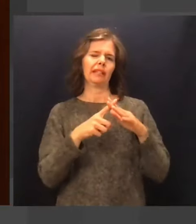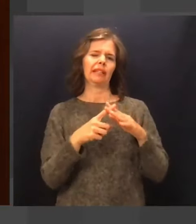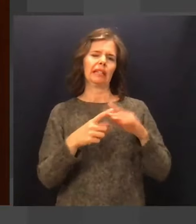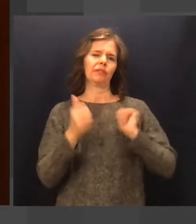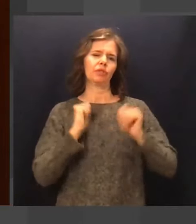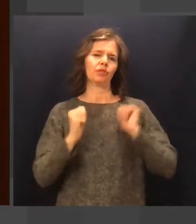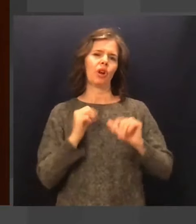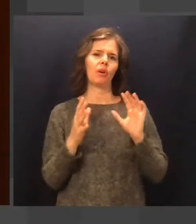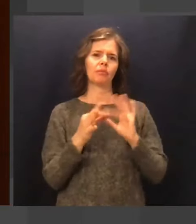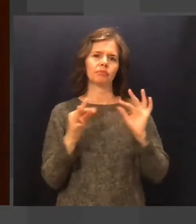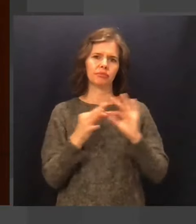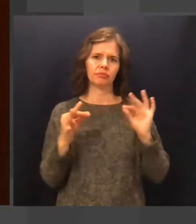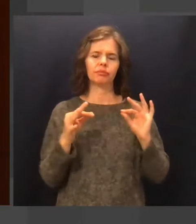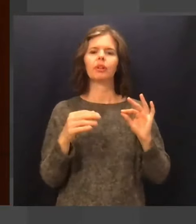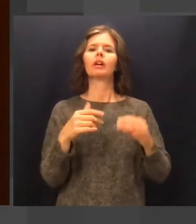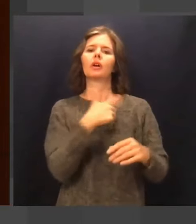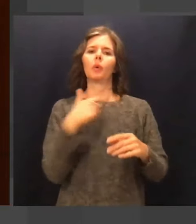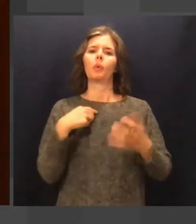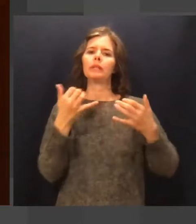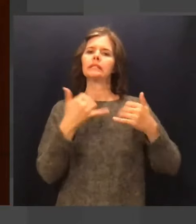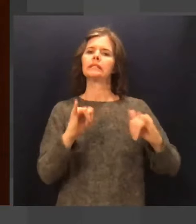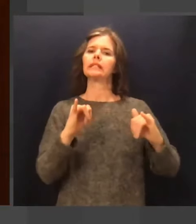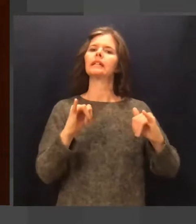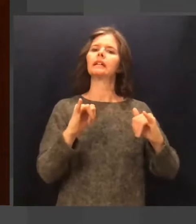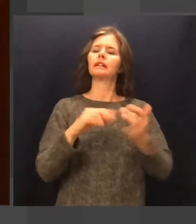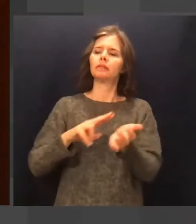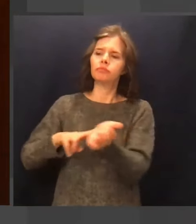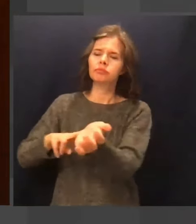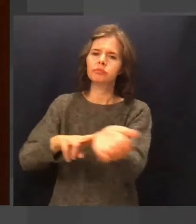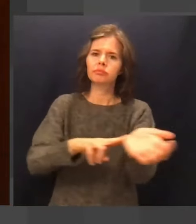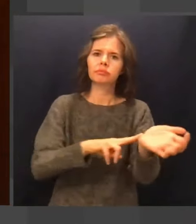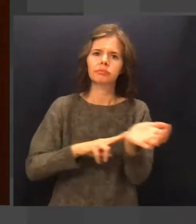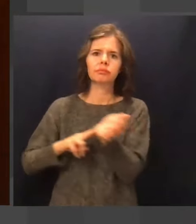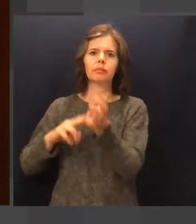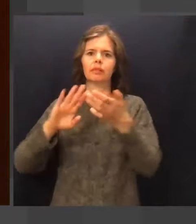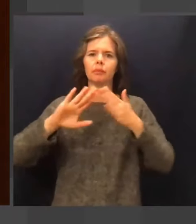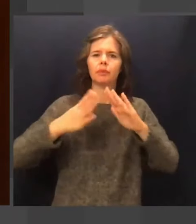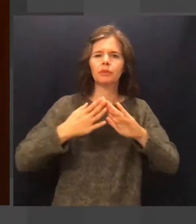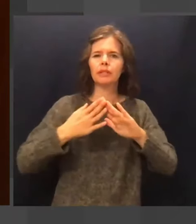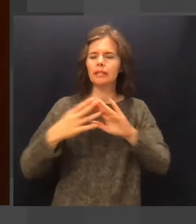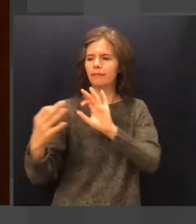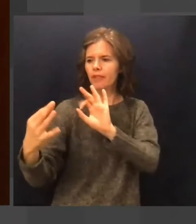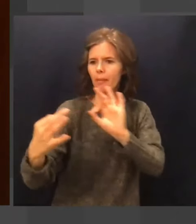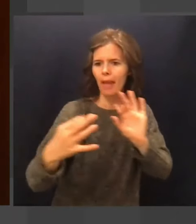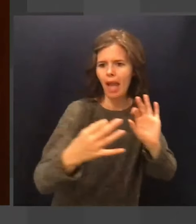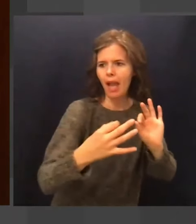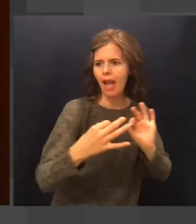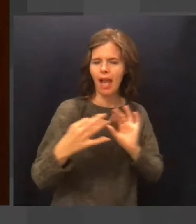OF THE SHOW WE WANT TO HAVE A LOT OF TIME TO WORK TOGETHER WITH THE COMMUNITY TO HEAR THE